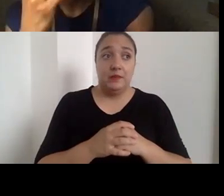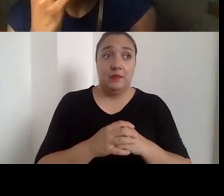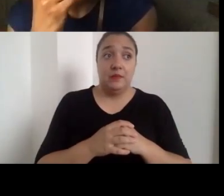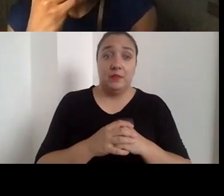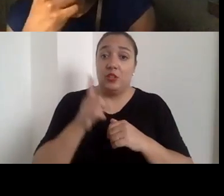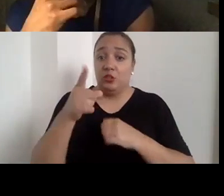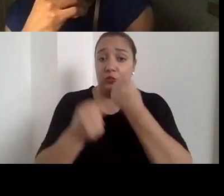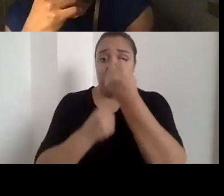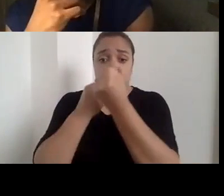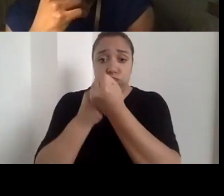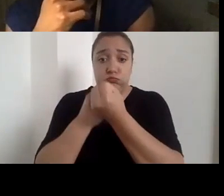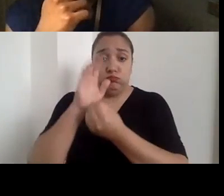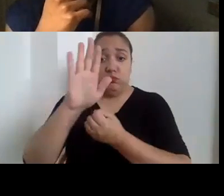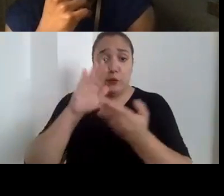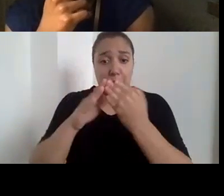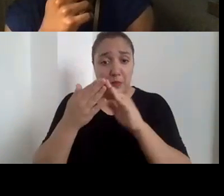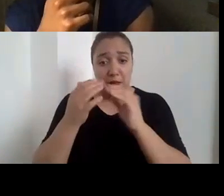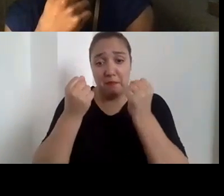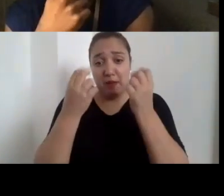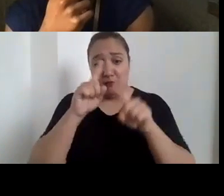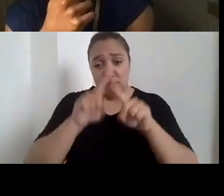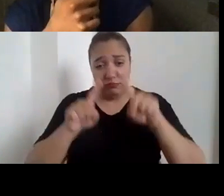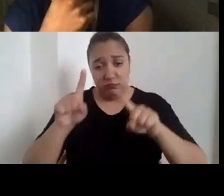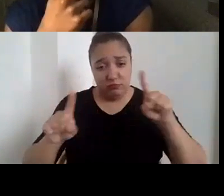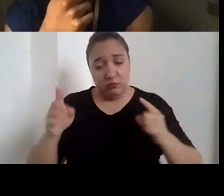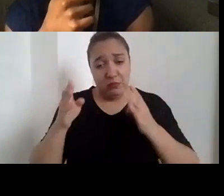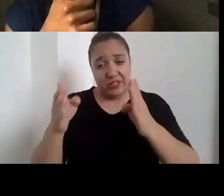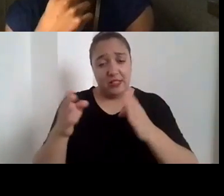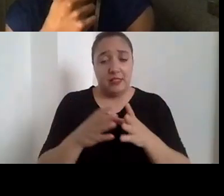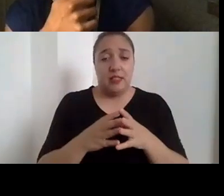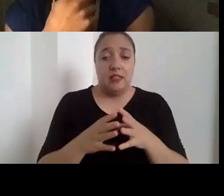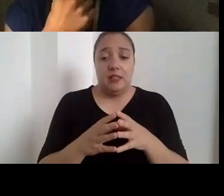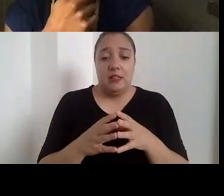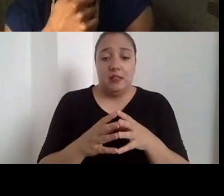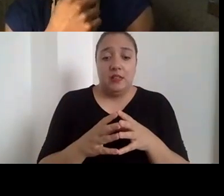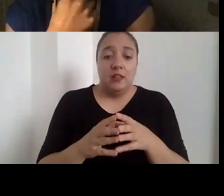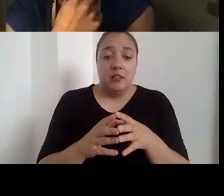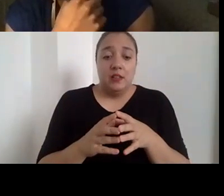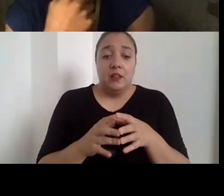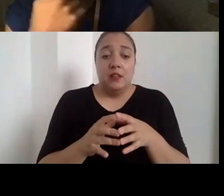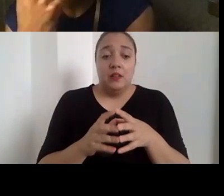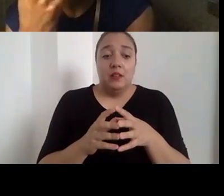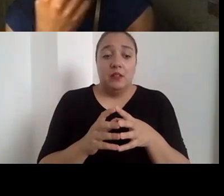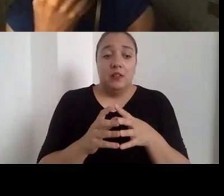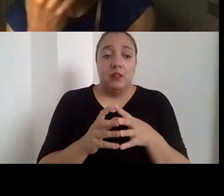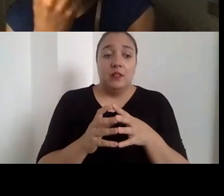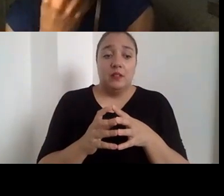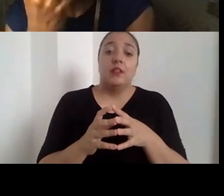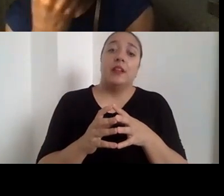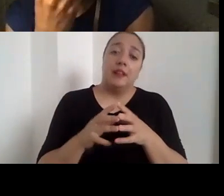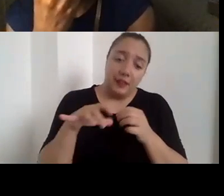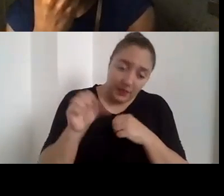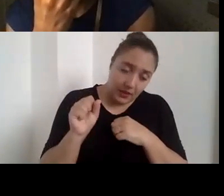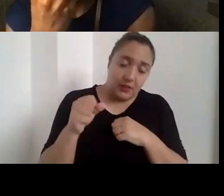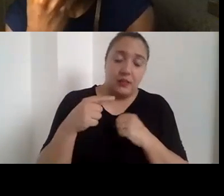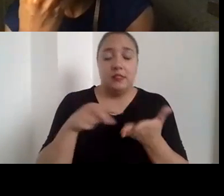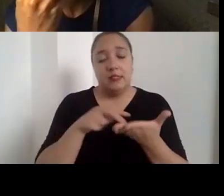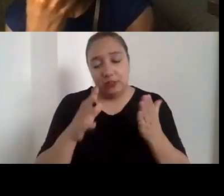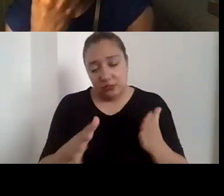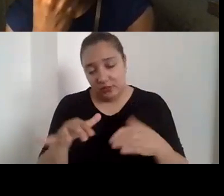ways like I think, yes, we are dancers but I think because